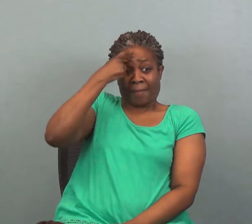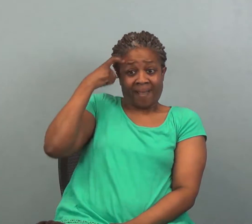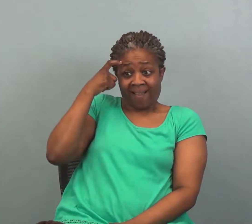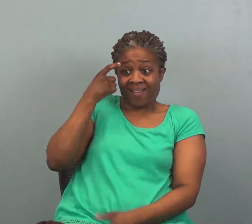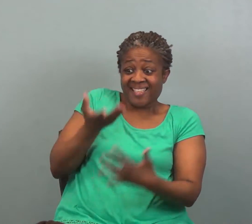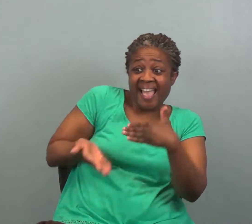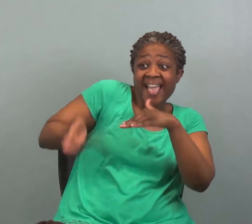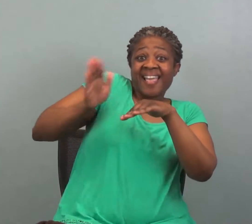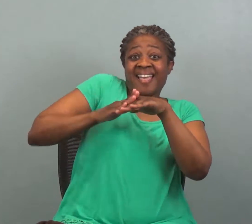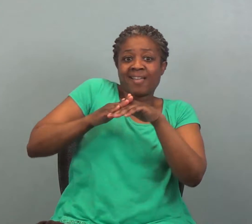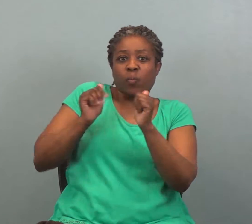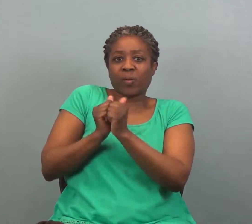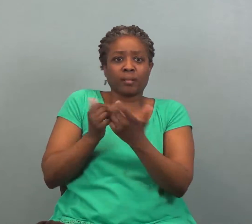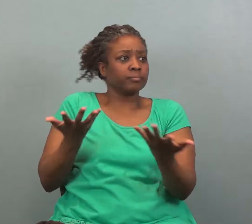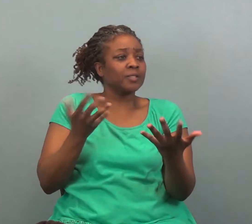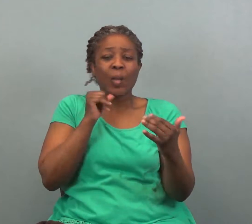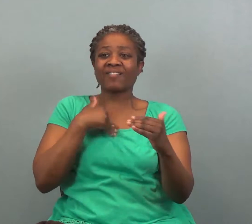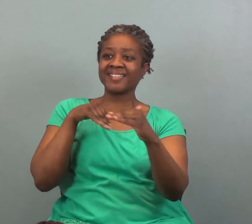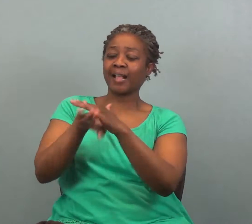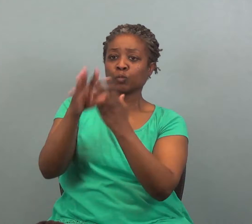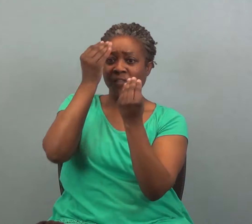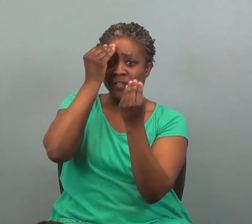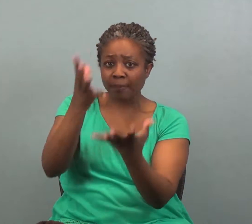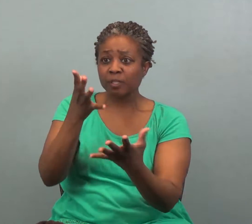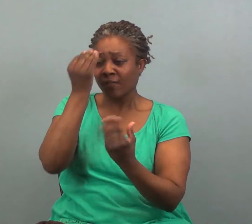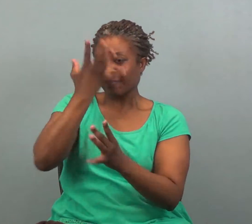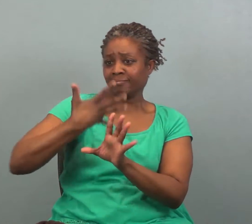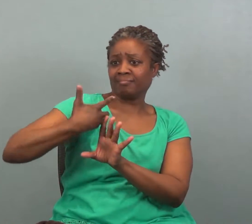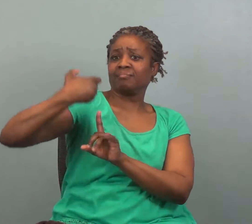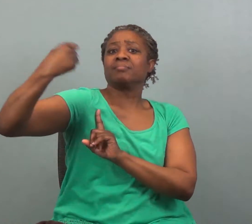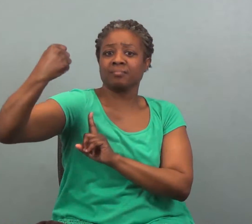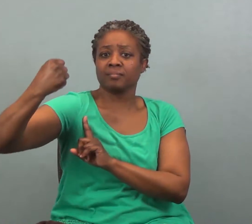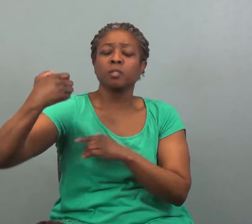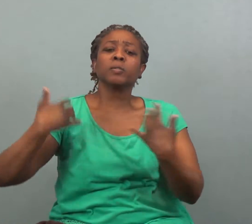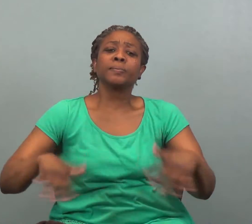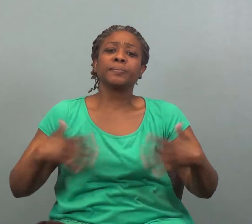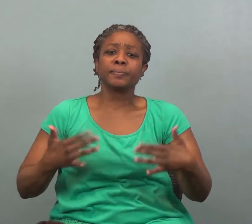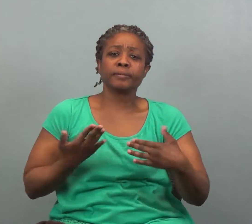On top of the original trauma, the person is now experiencing lack of access to information.